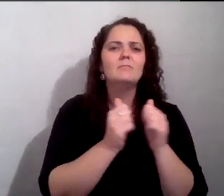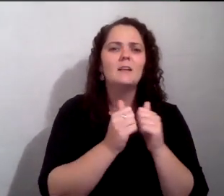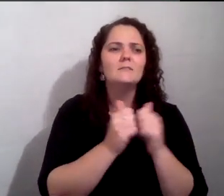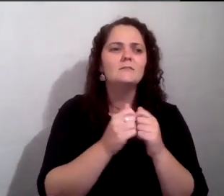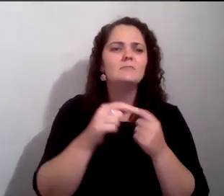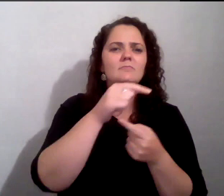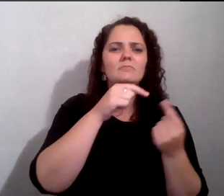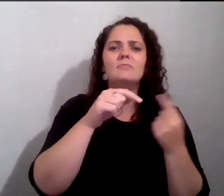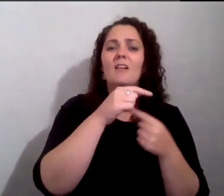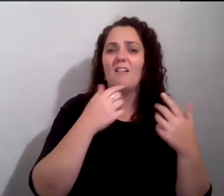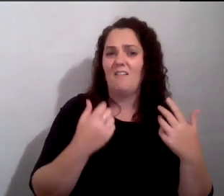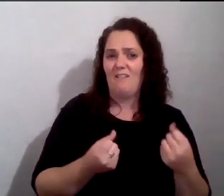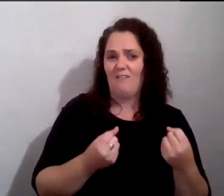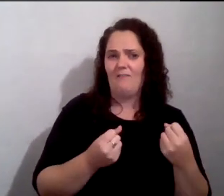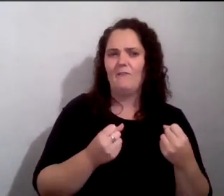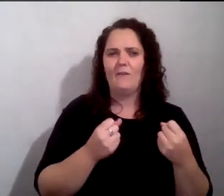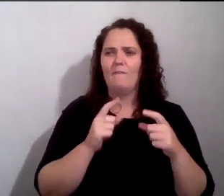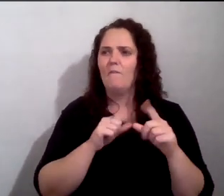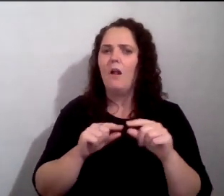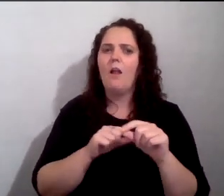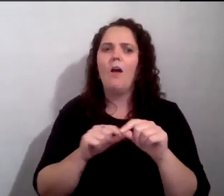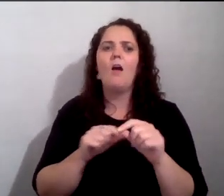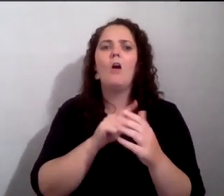this this location and was painting in that manner, so it's